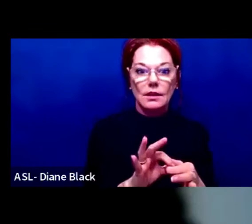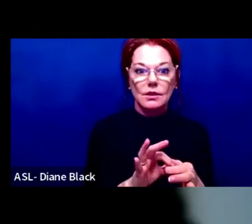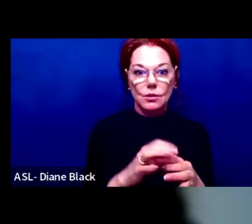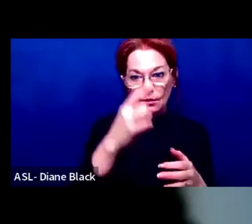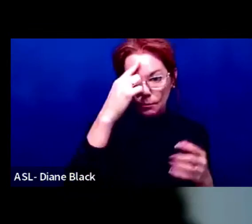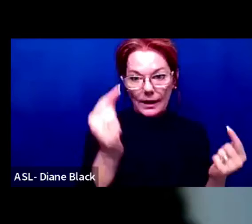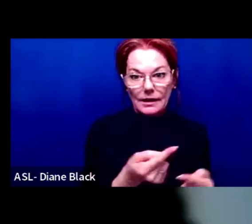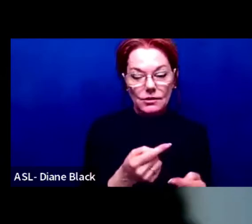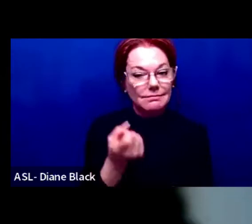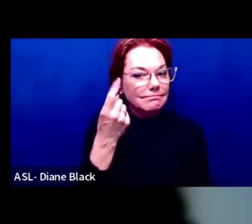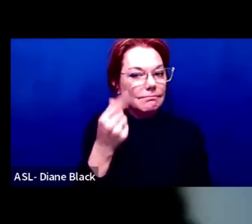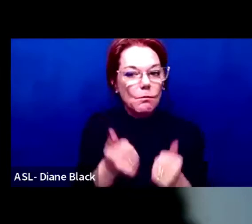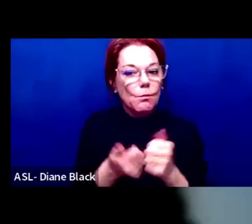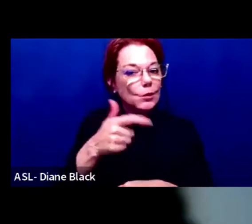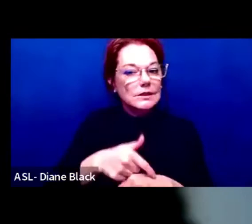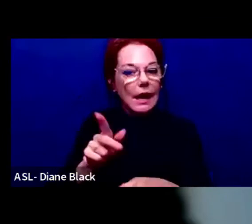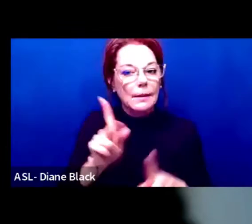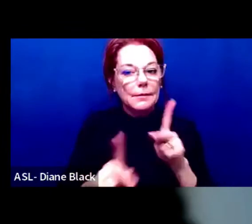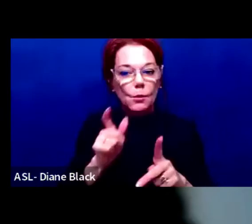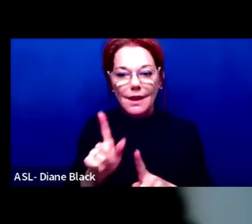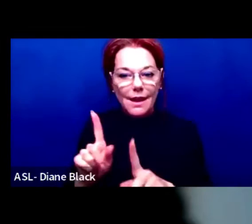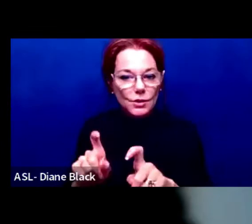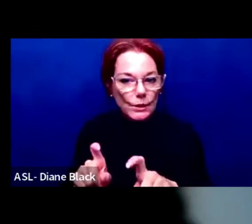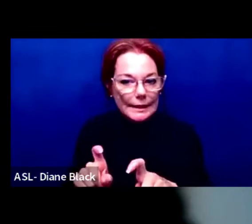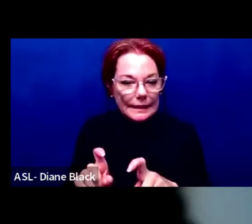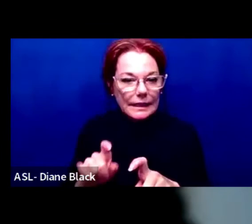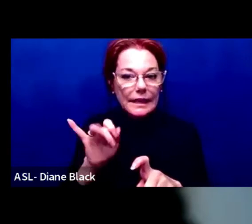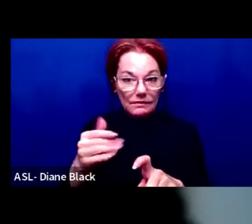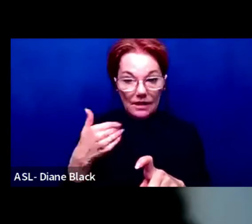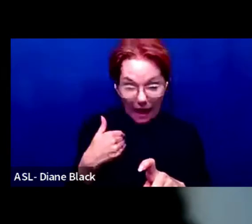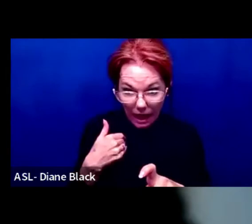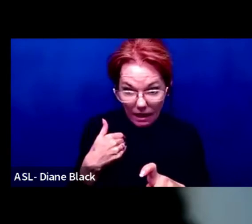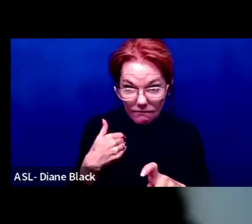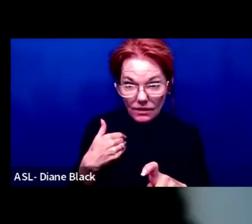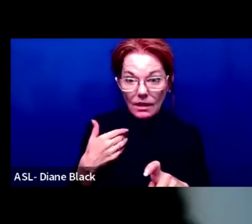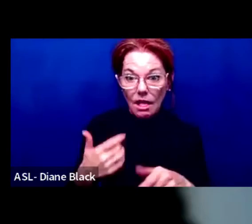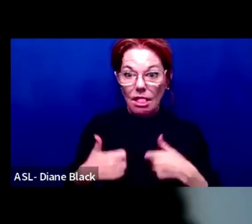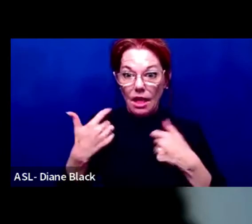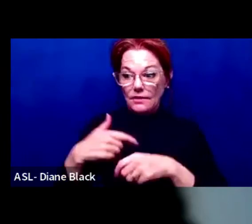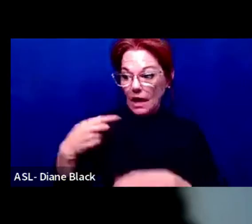screened to see if they have a lifetime history of brain injury. So the Ohio State University Traumatic Brain